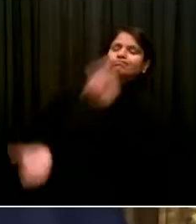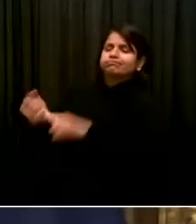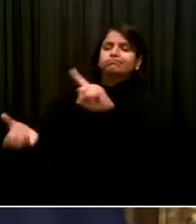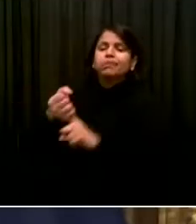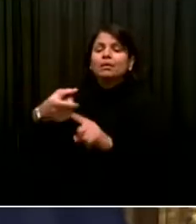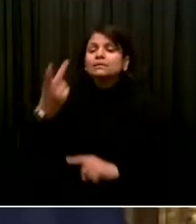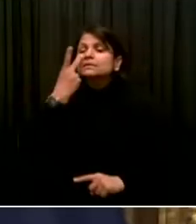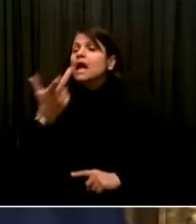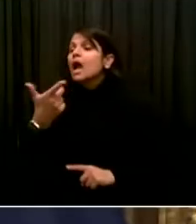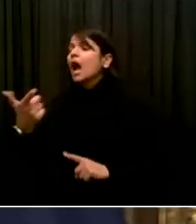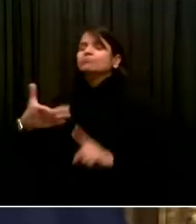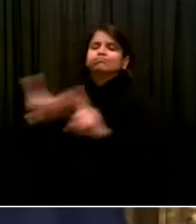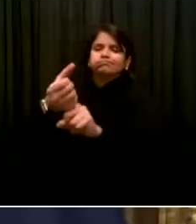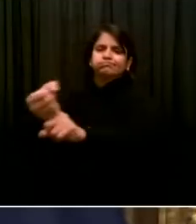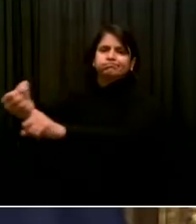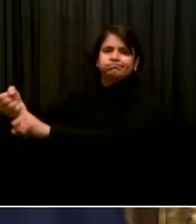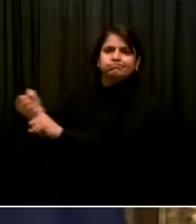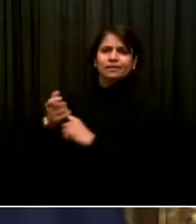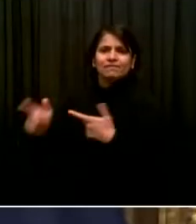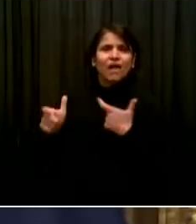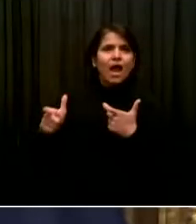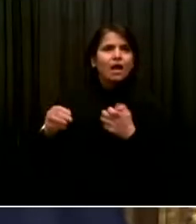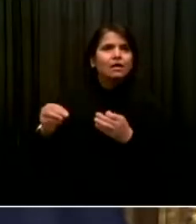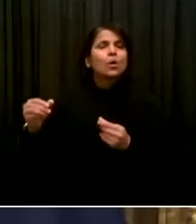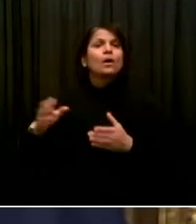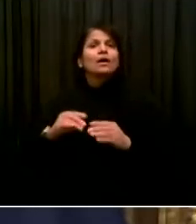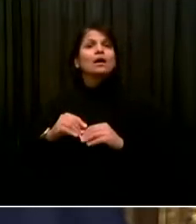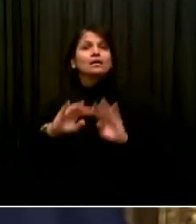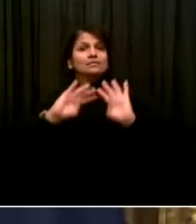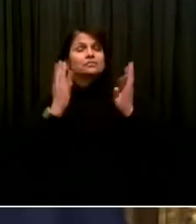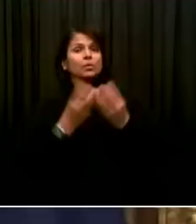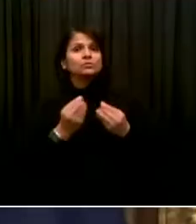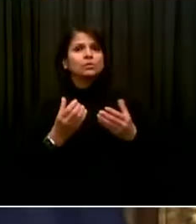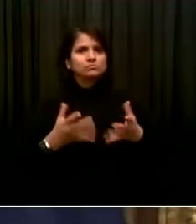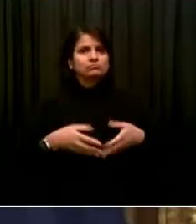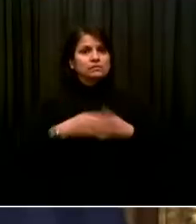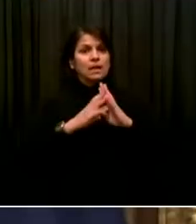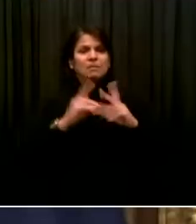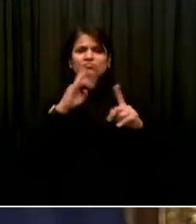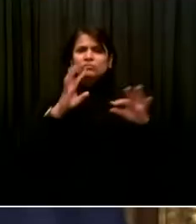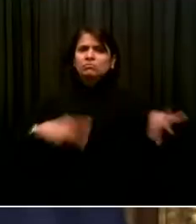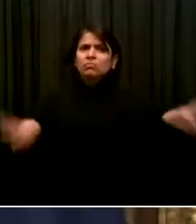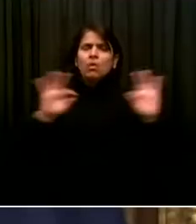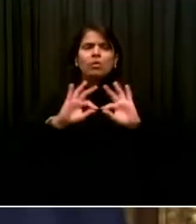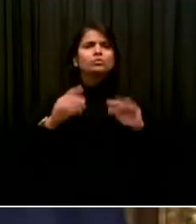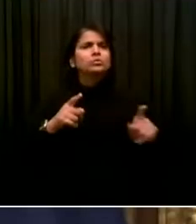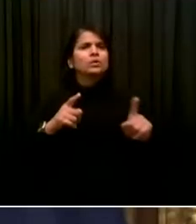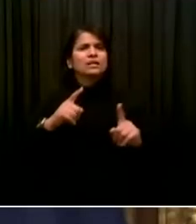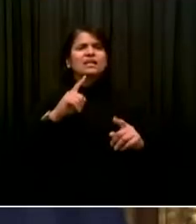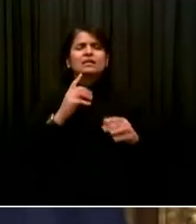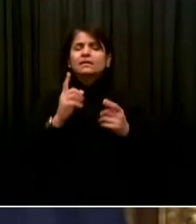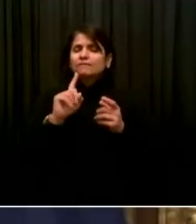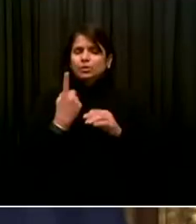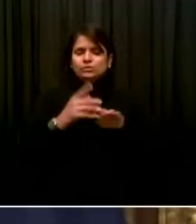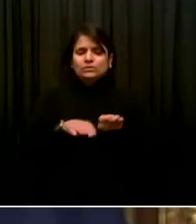THE INTERSTATE TASK FORCE, THE ILLEGAL GUNS, THAT IS AN IMPORTANT FIRST